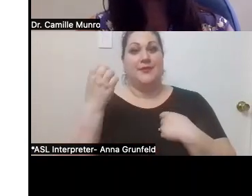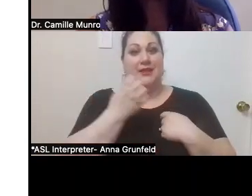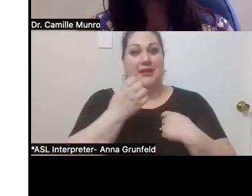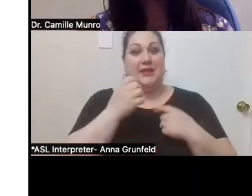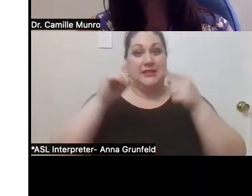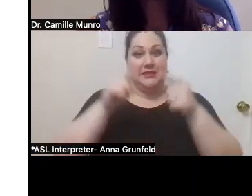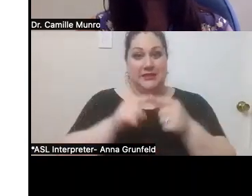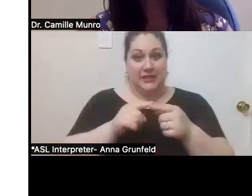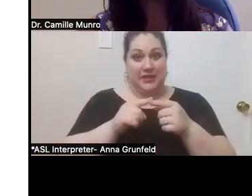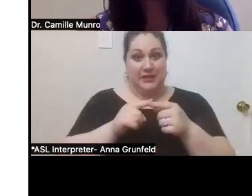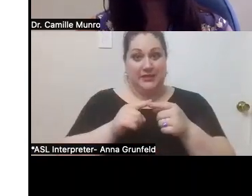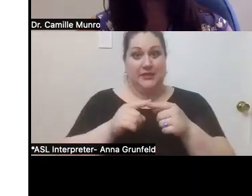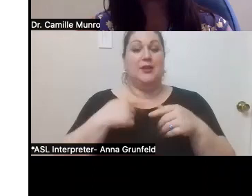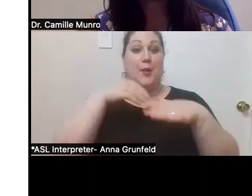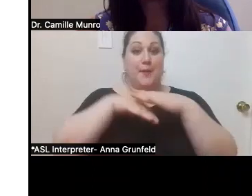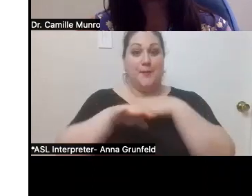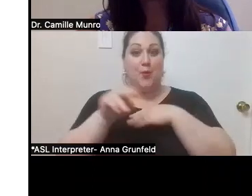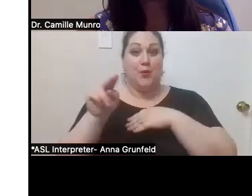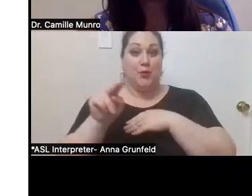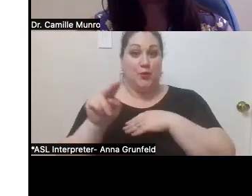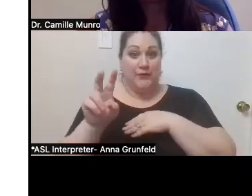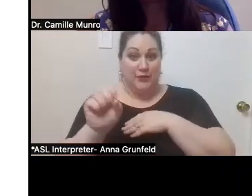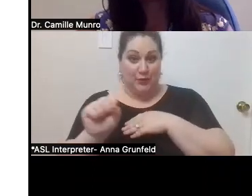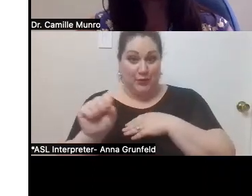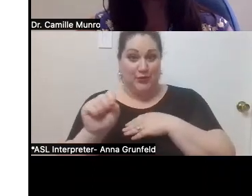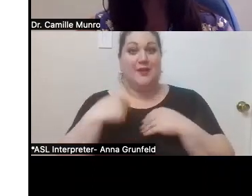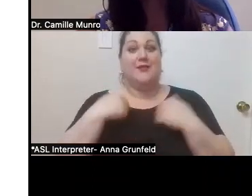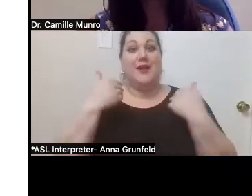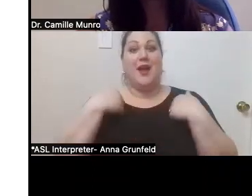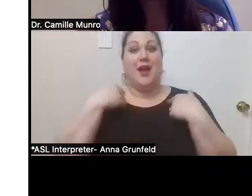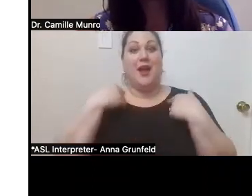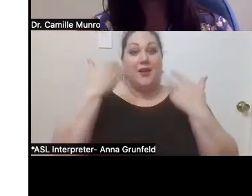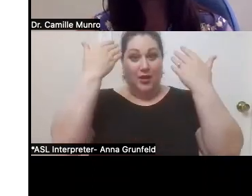I have long black hair and I'm wearing a purple dress with flowers.